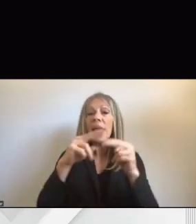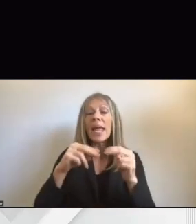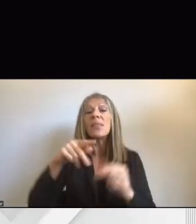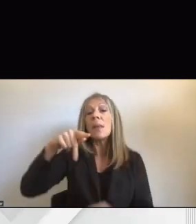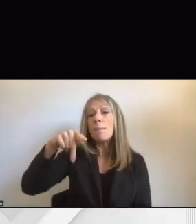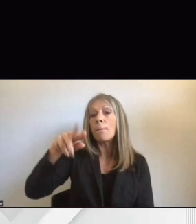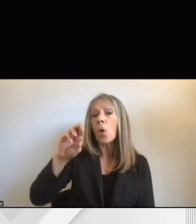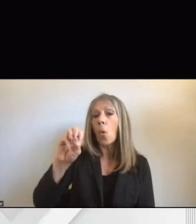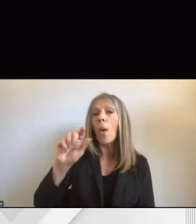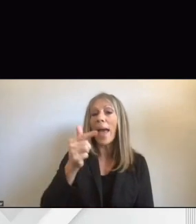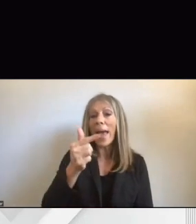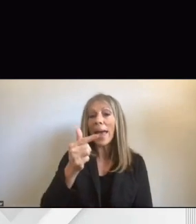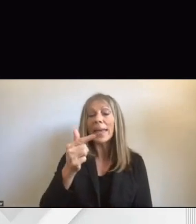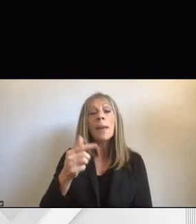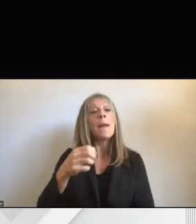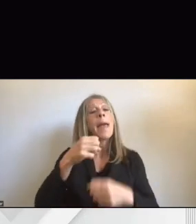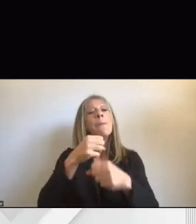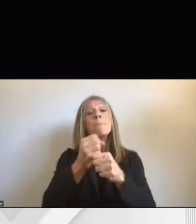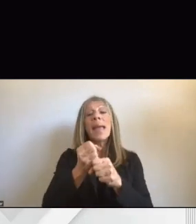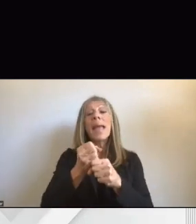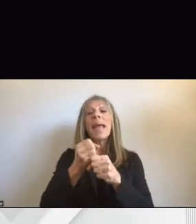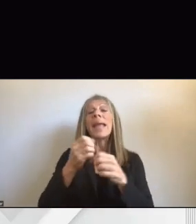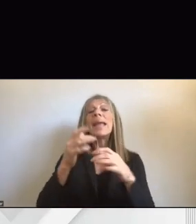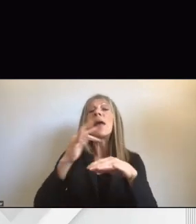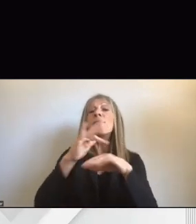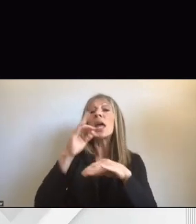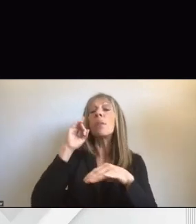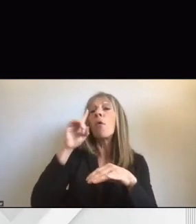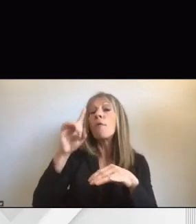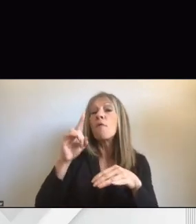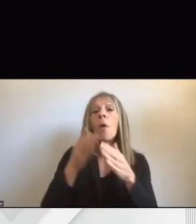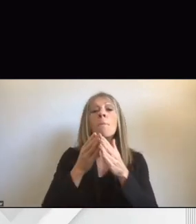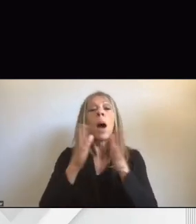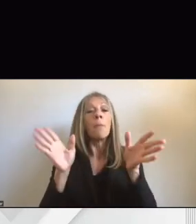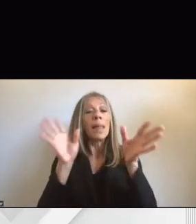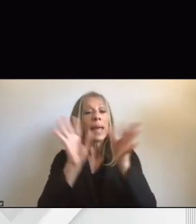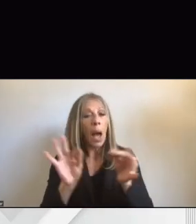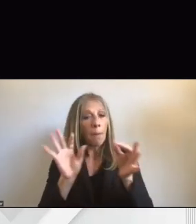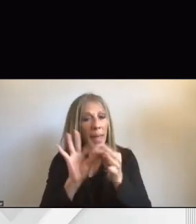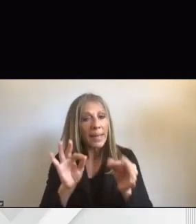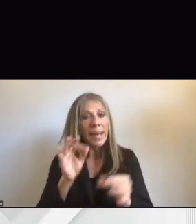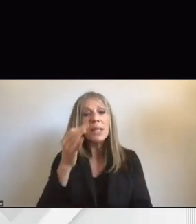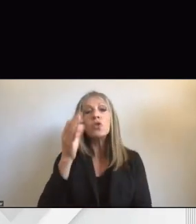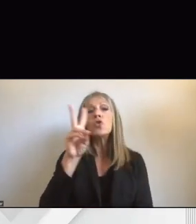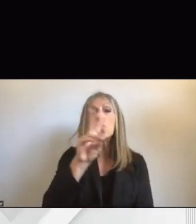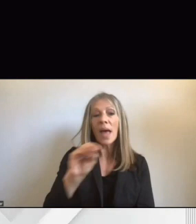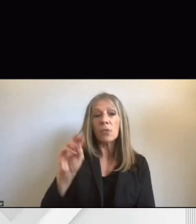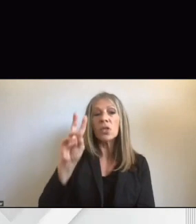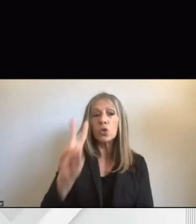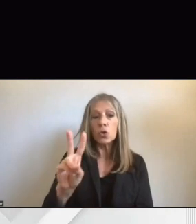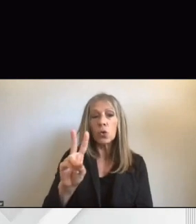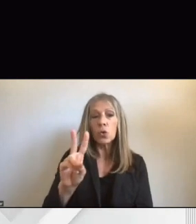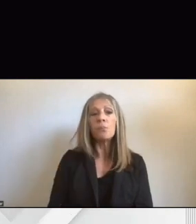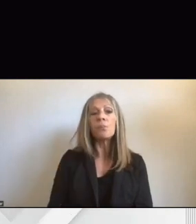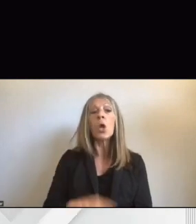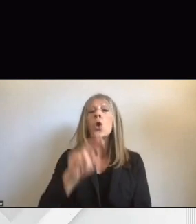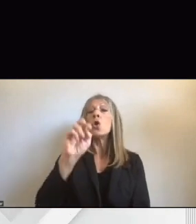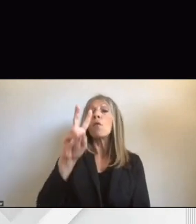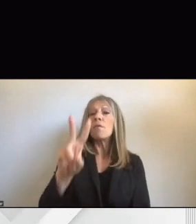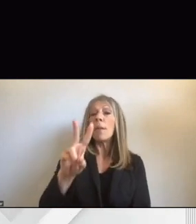Which it made available for public review and comment in 2002. In November 2005, the